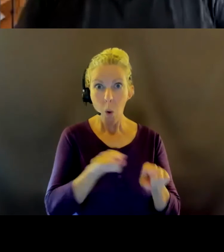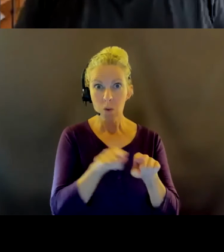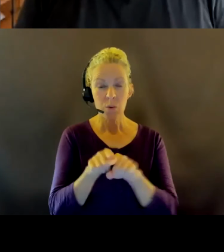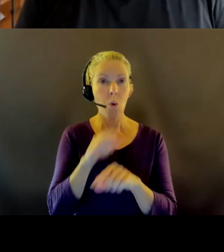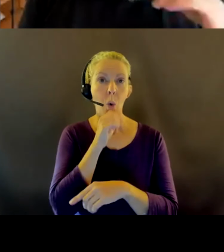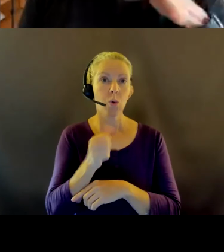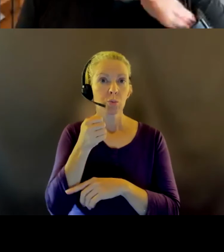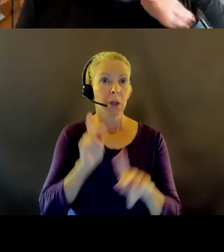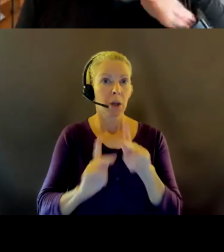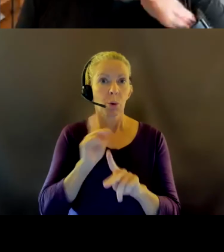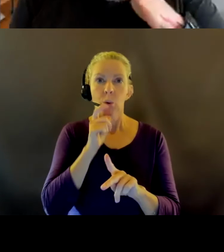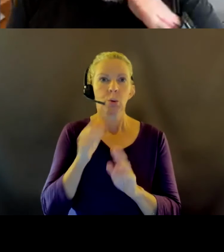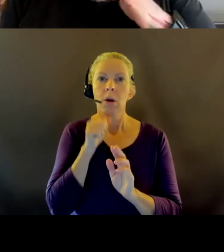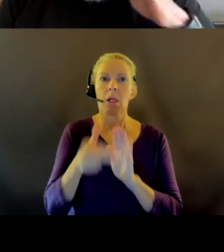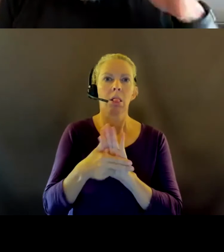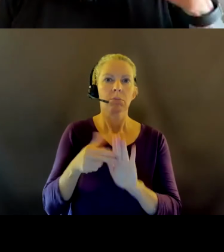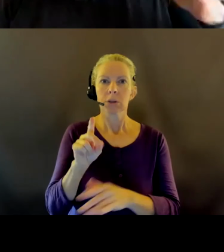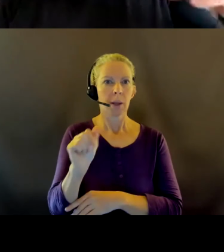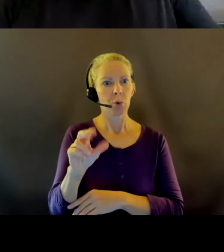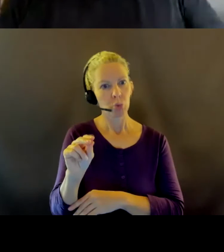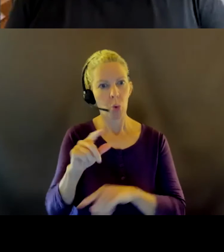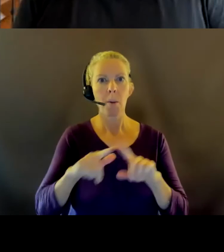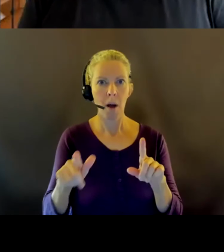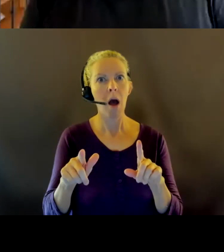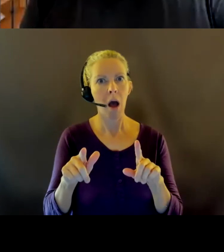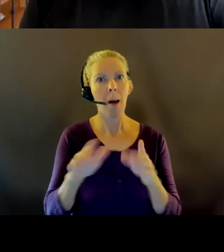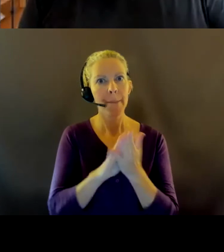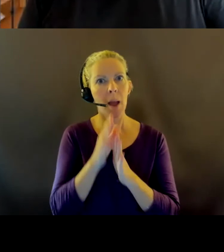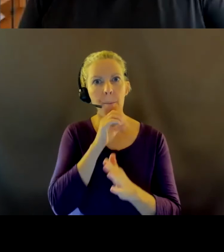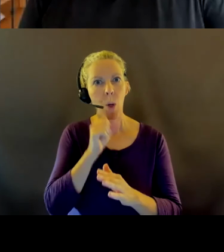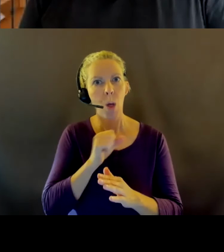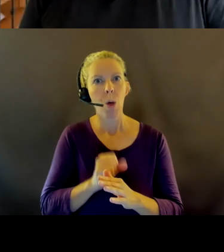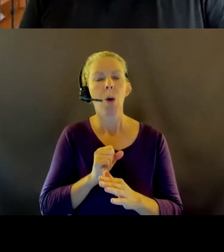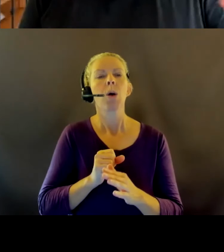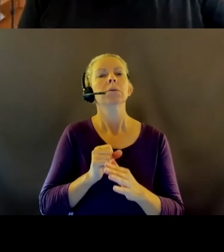events that are happening, that are aging.